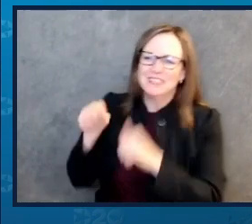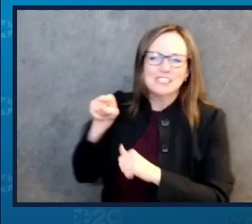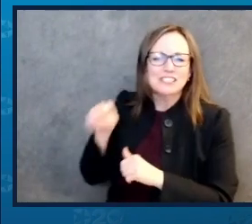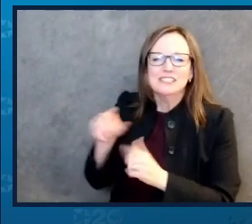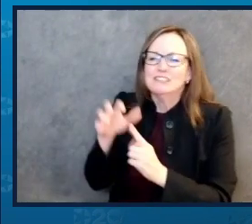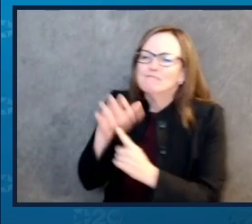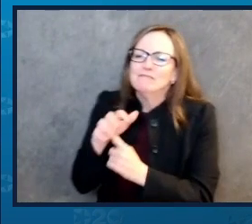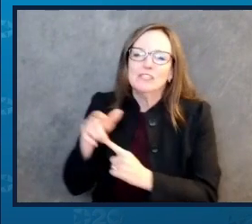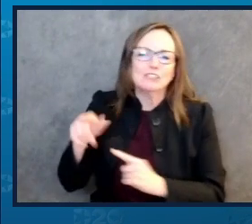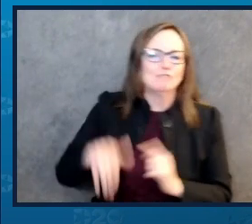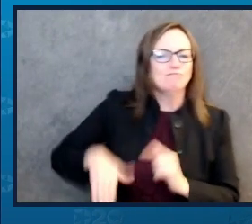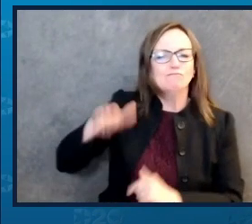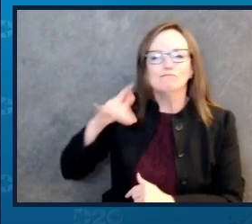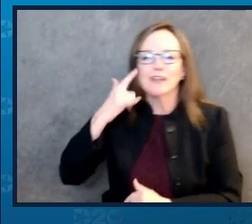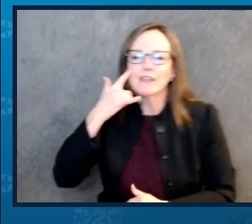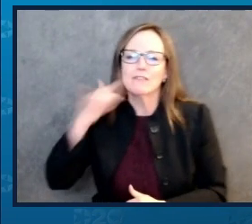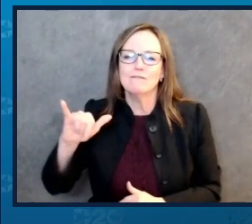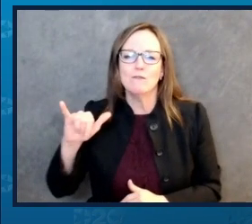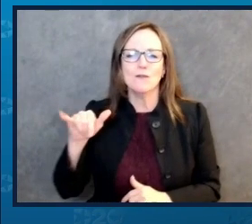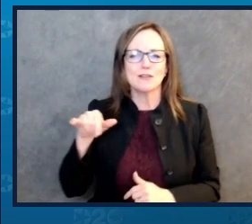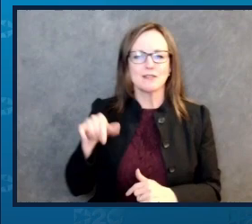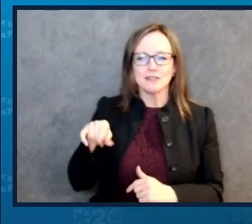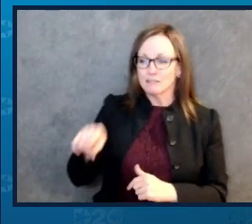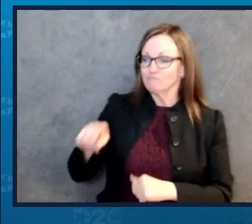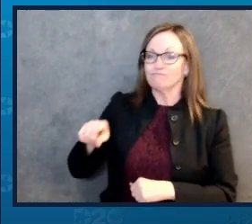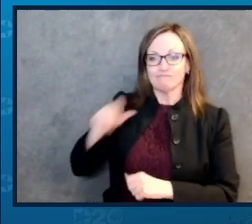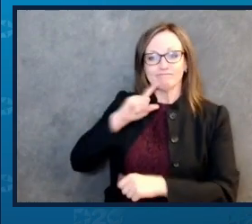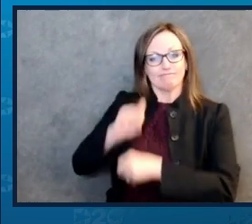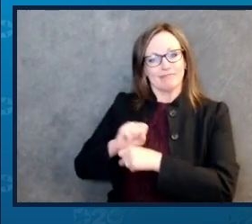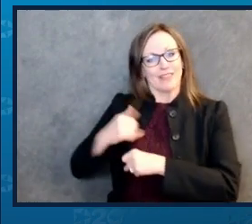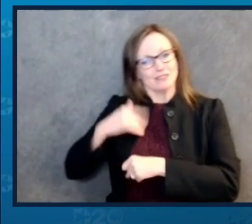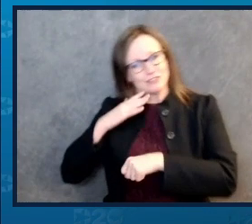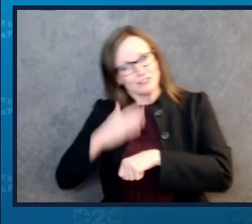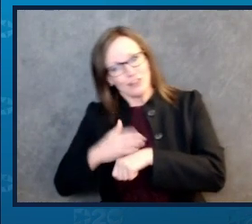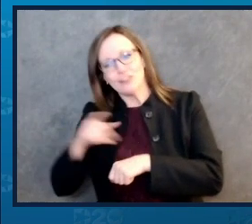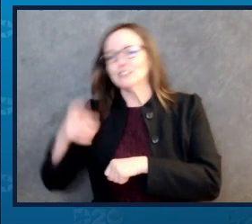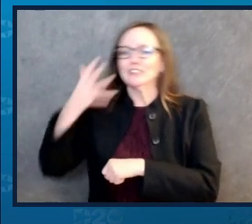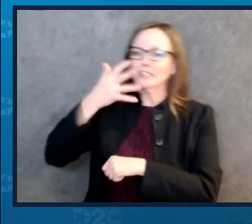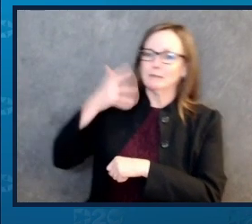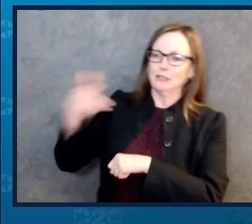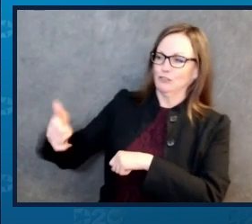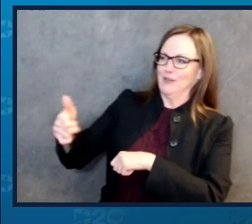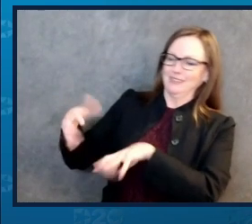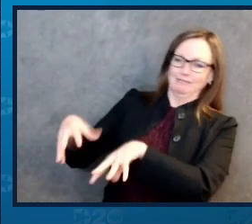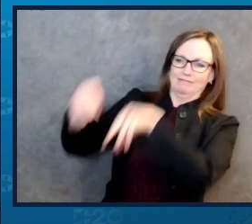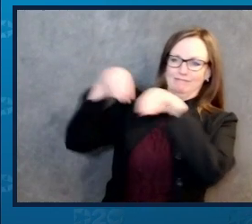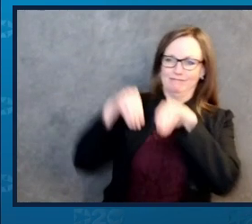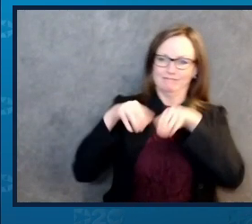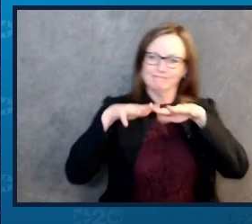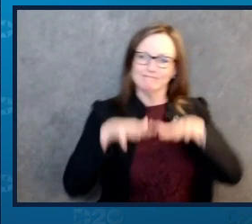A DAUGHTER OF IMMIGRANTS.